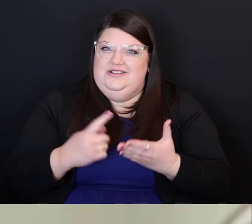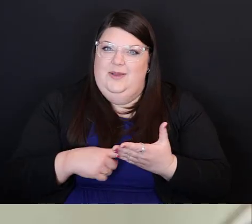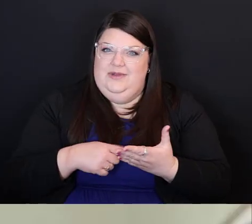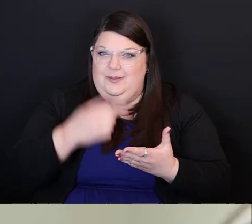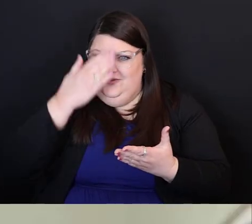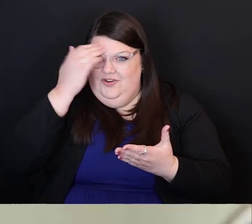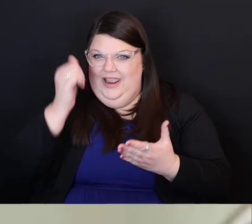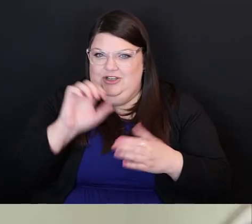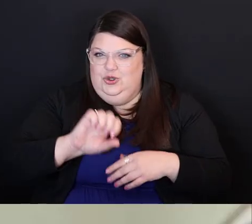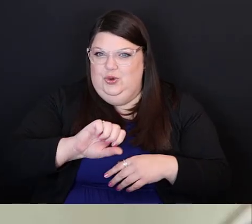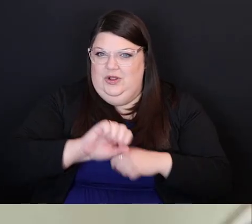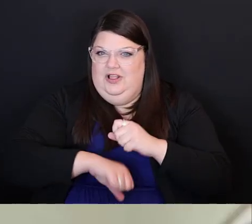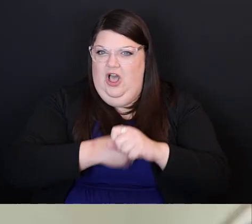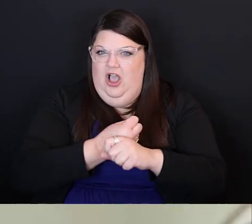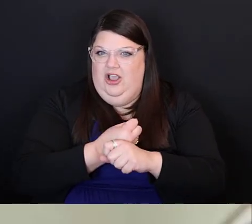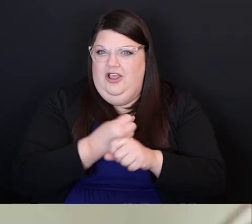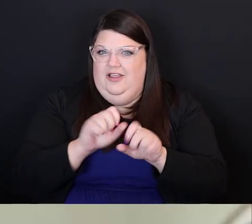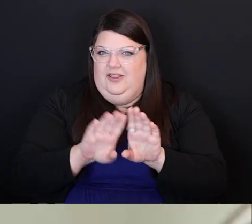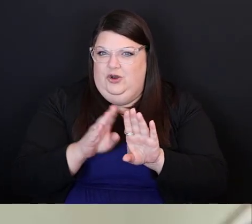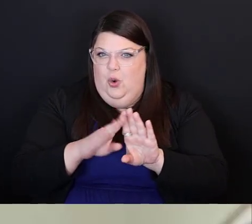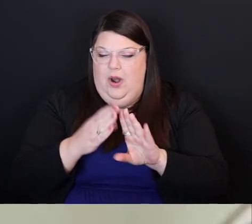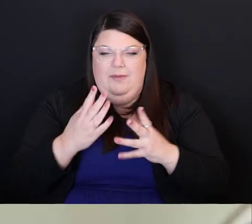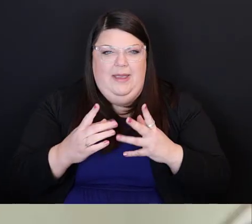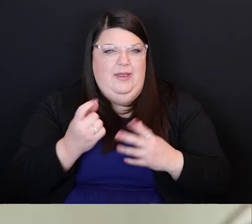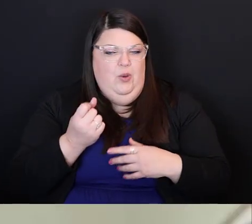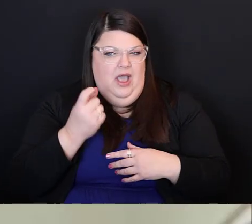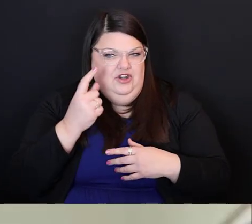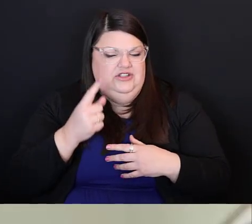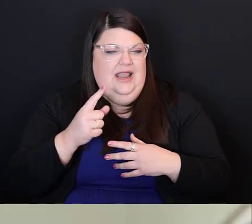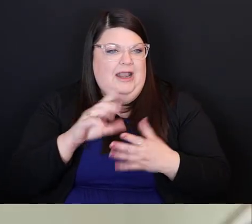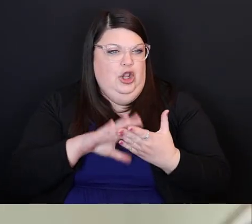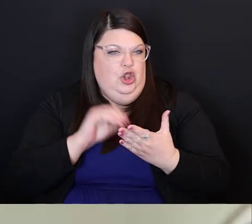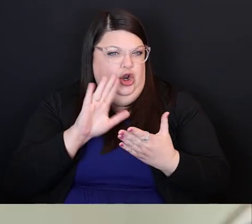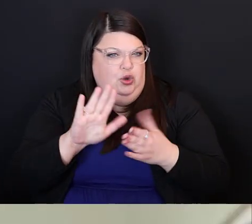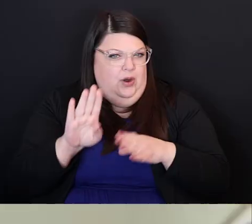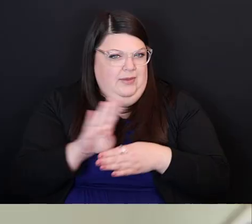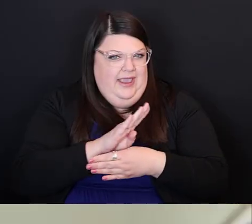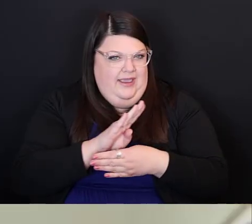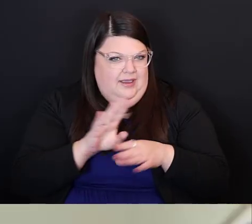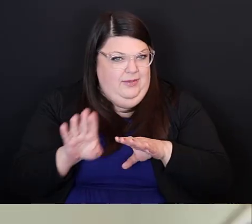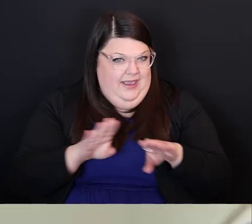Then it might understand this data over time and then learn to lock the door and learn to unlock it when you're coming home.